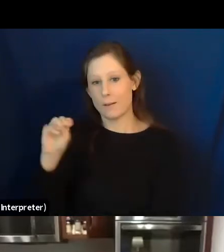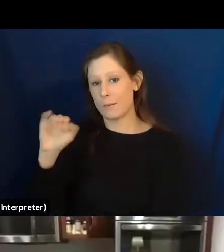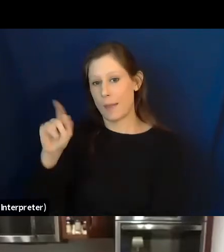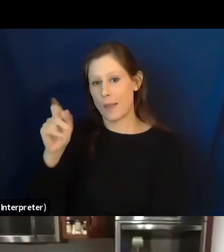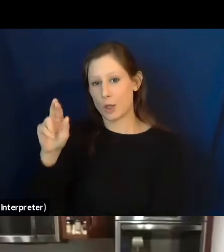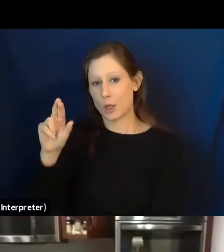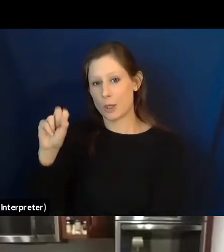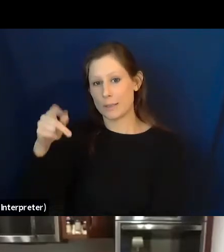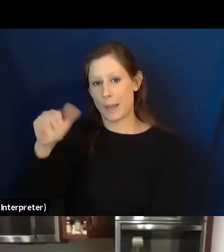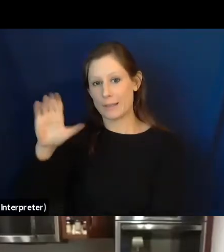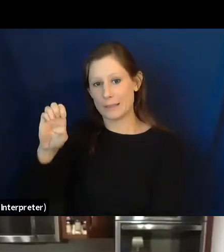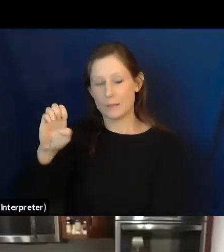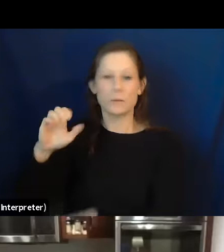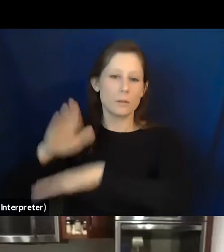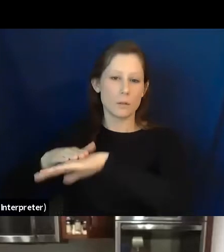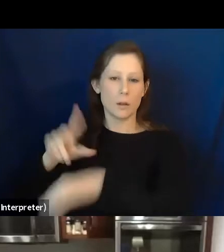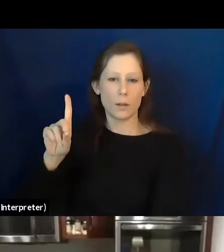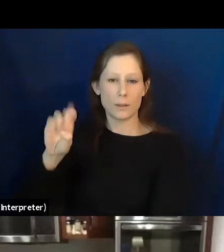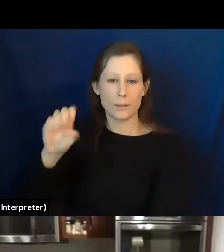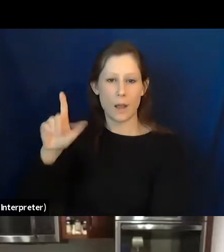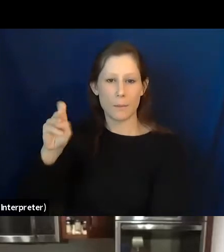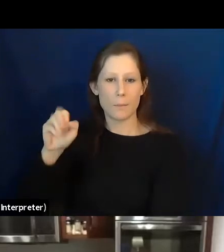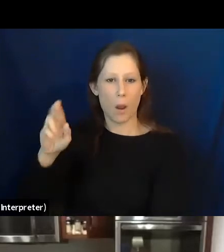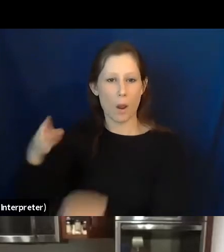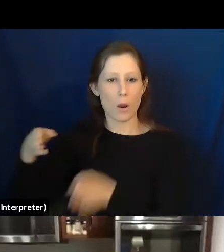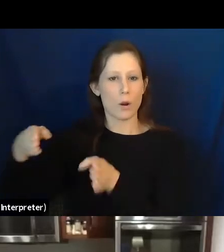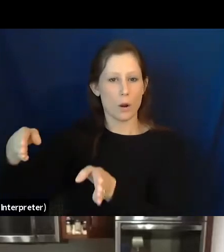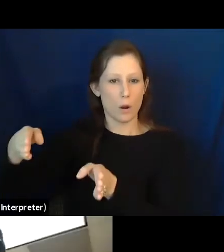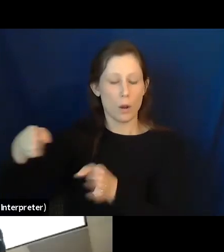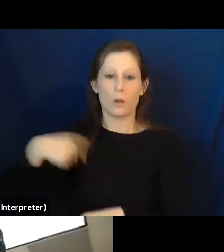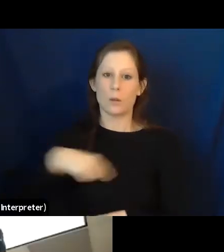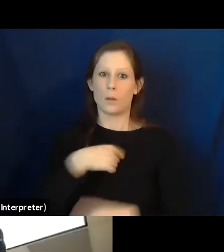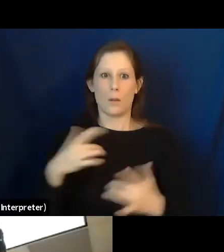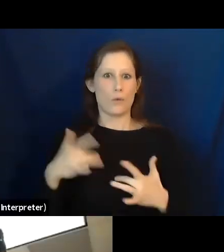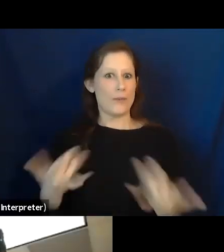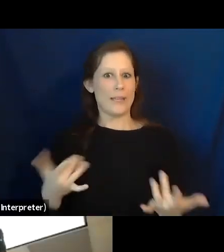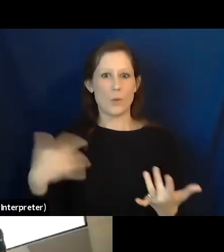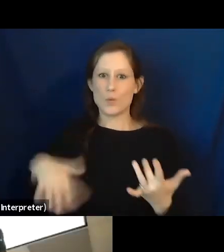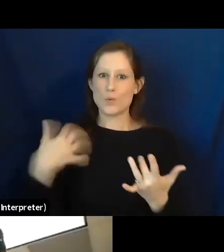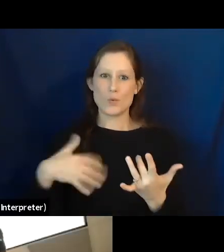on Delmar. And we're just thrilled. I mean, we usually give out the awards, we don't usually